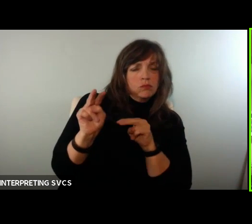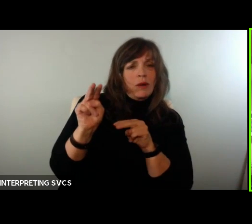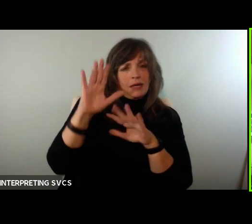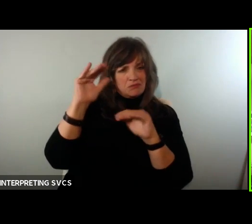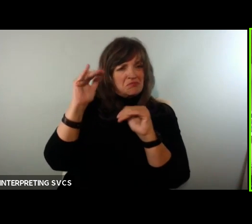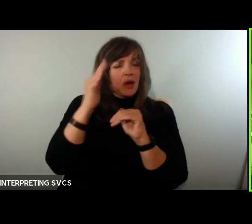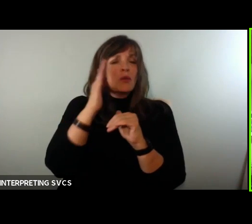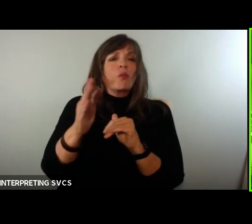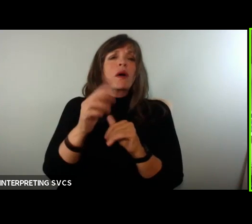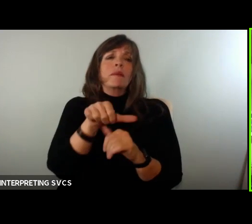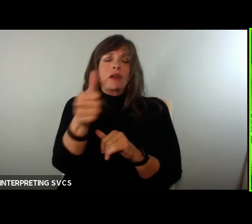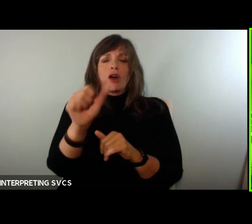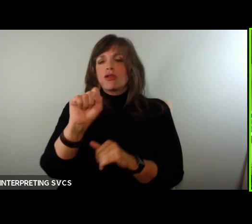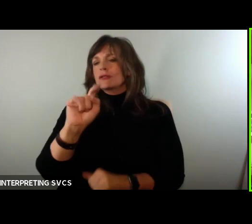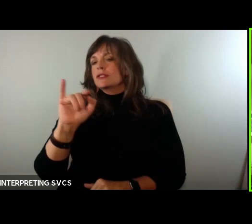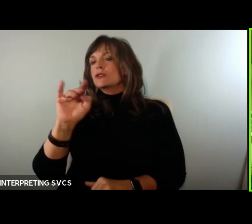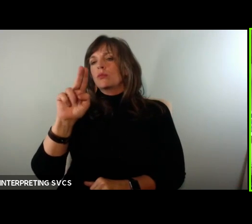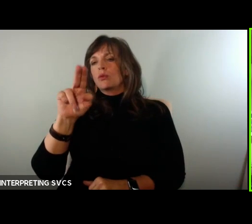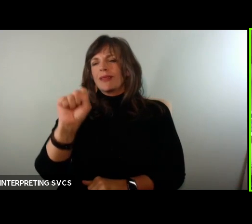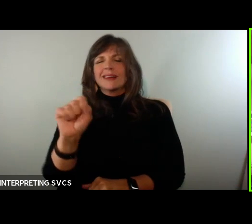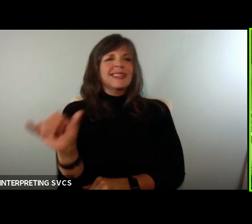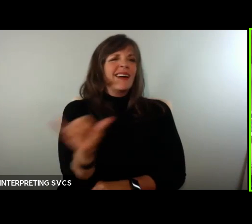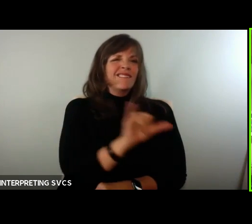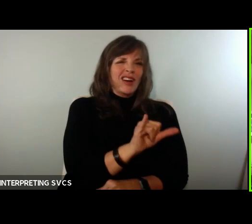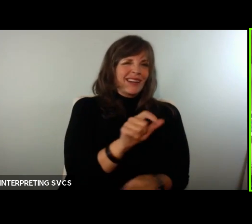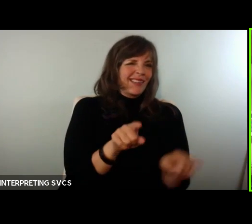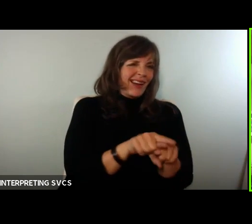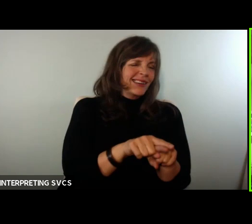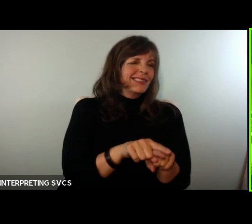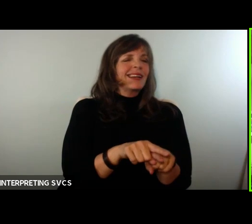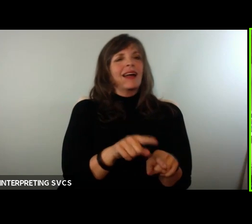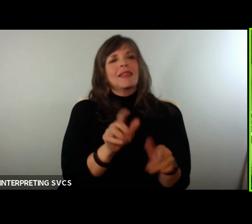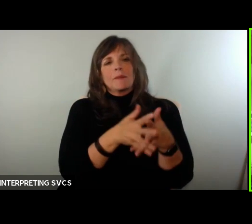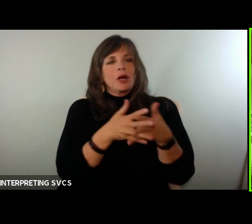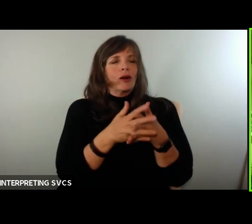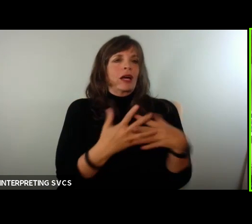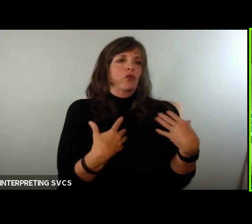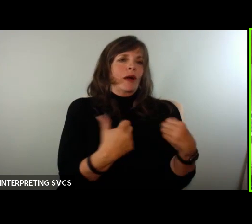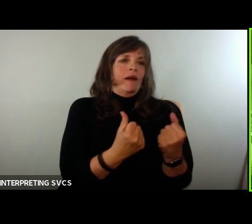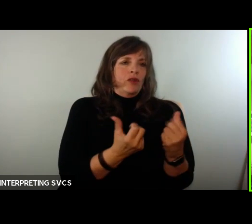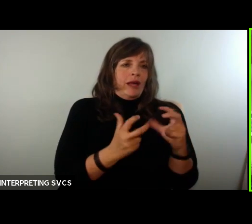more like the American Recovery and Reinvestment Act that was passed back in 2009.